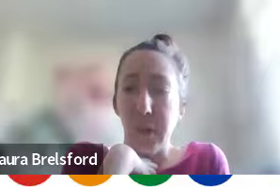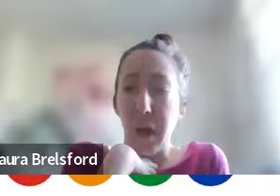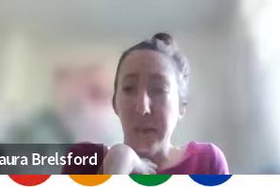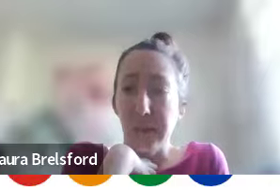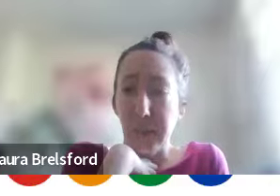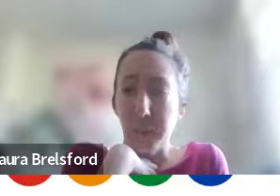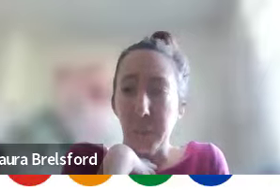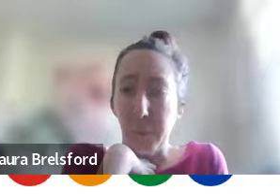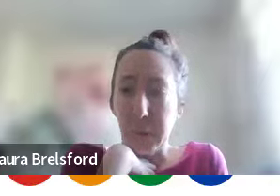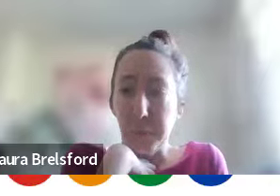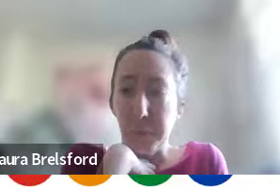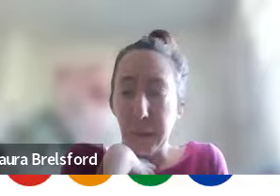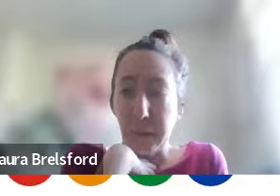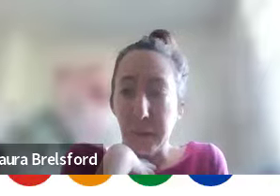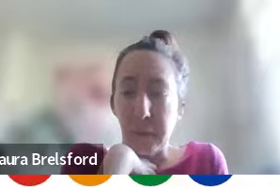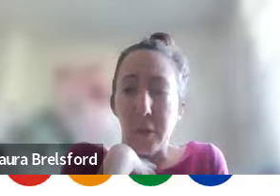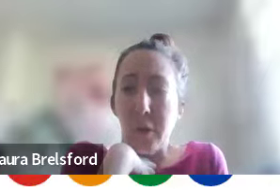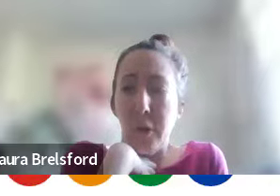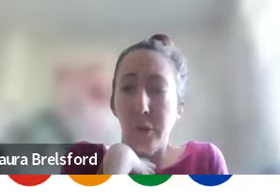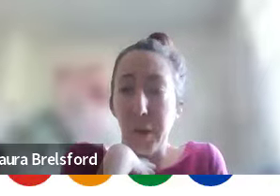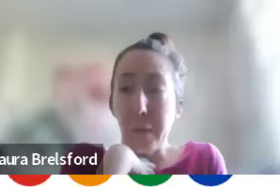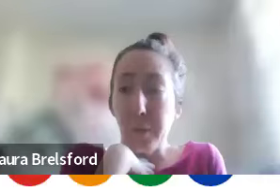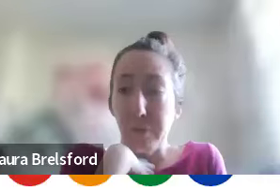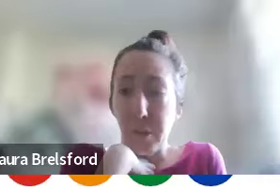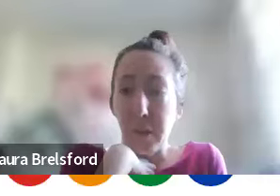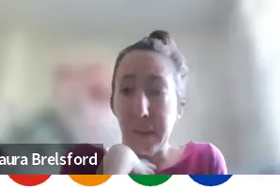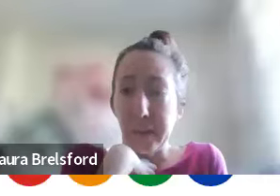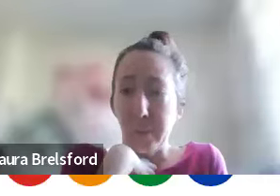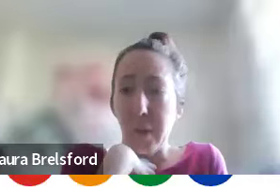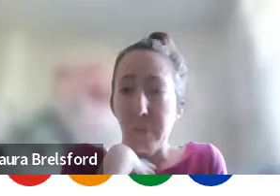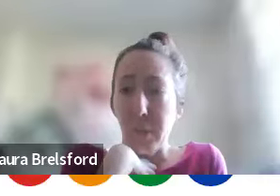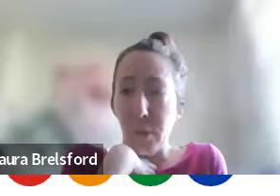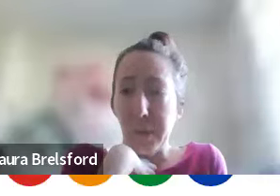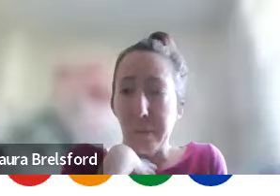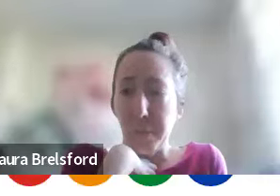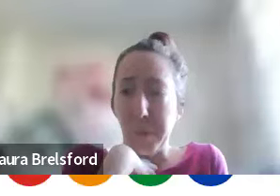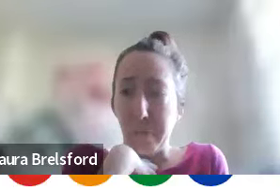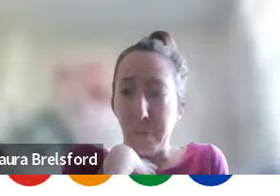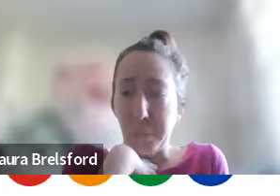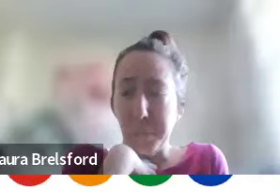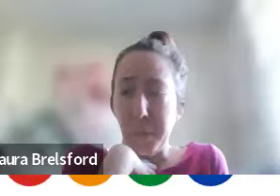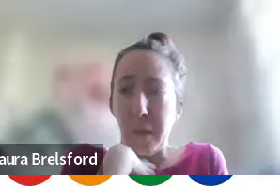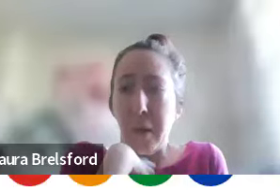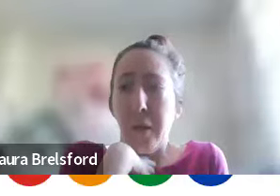WHAT WE DON'T CURRENTLY DO, WE HAVE NOT BEEN VETOING LOCATIONS WHERE THERE'S NOT DETECTABLE